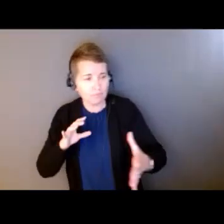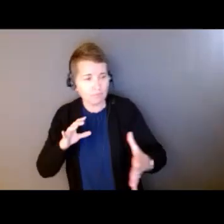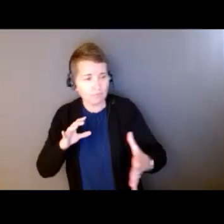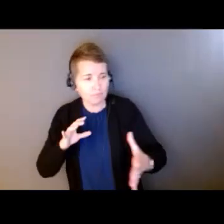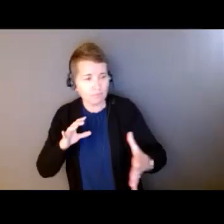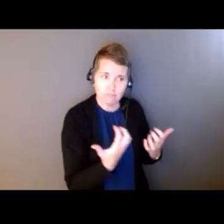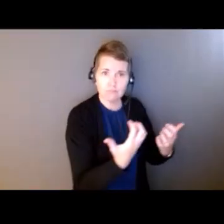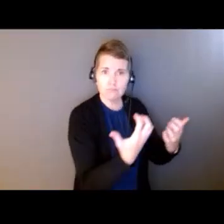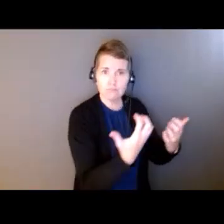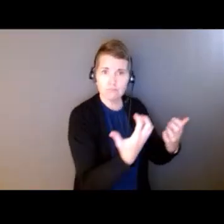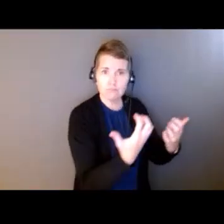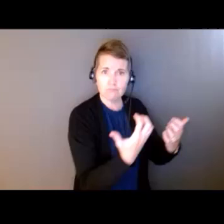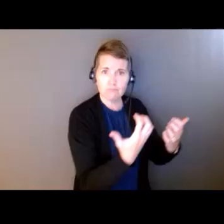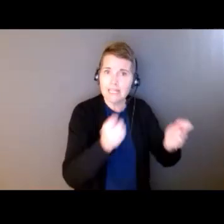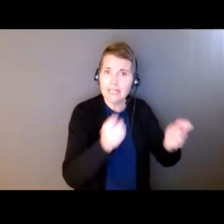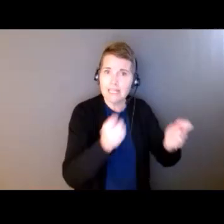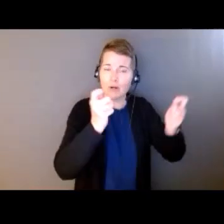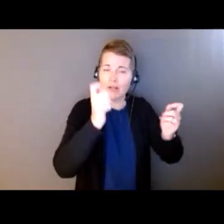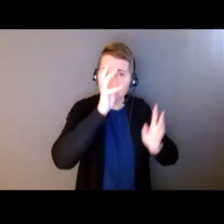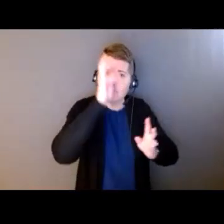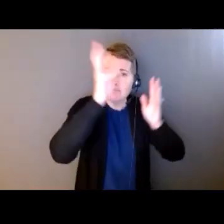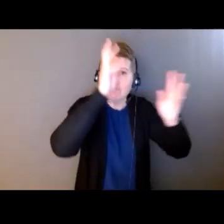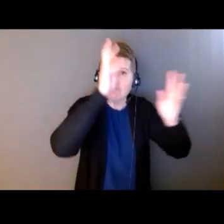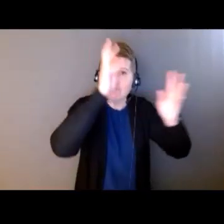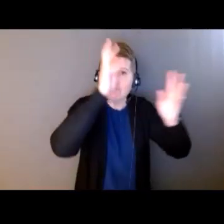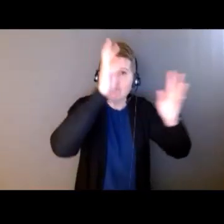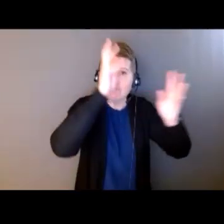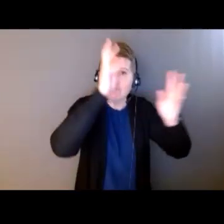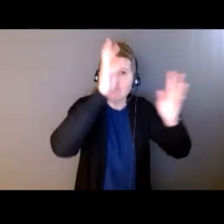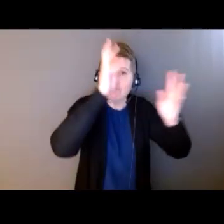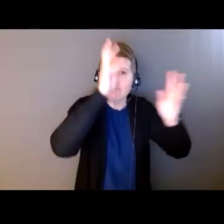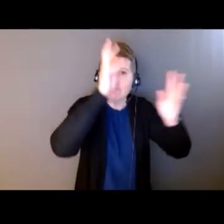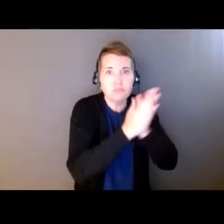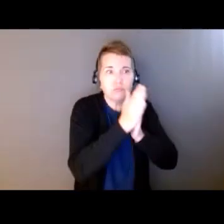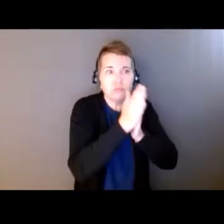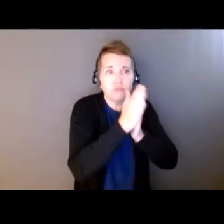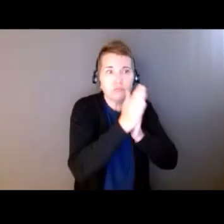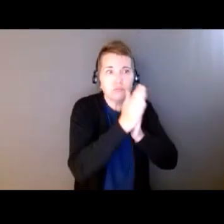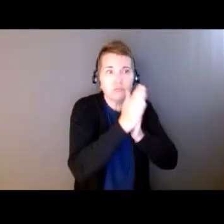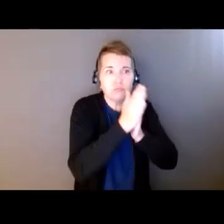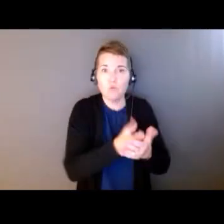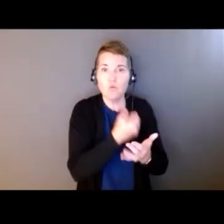innovation, and excellence of Canadian artists by helping to bring Canadian works to the world.